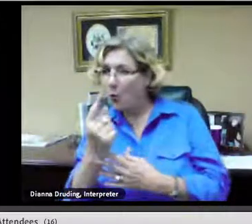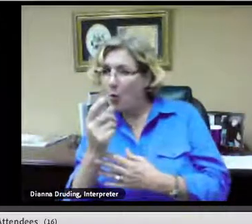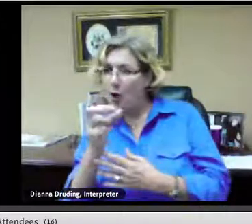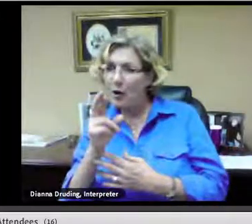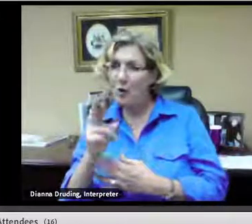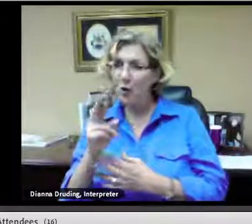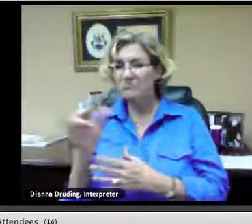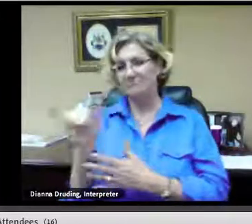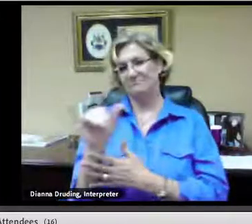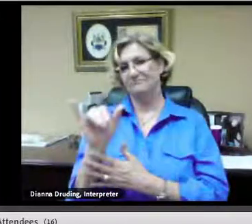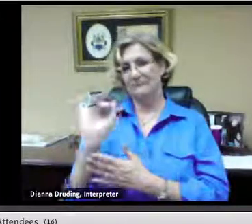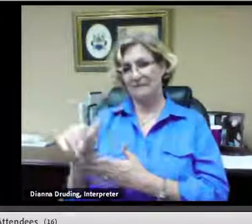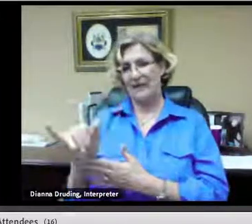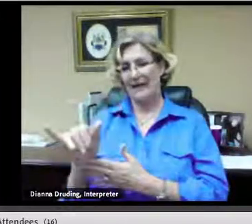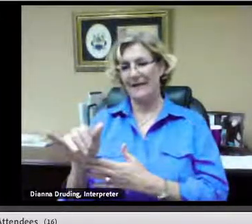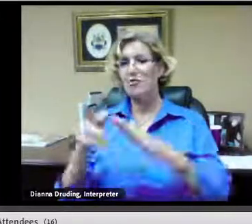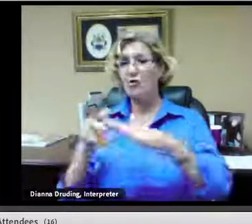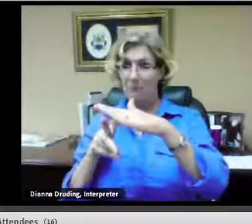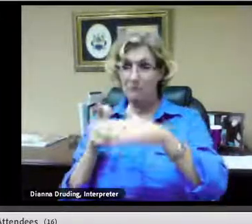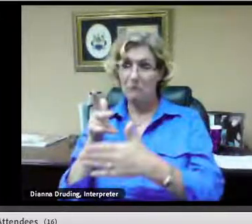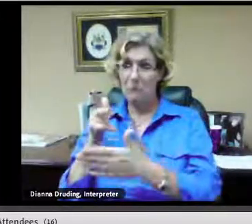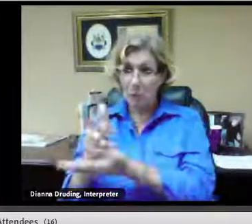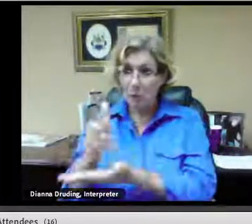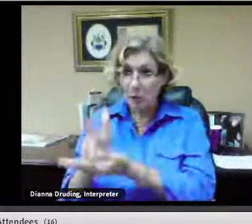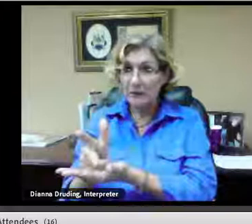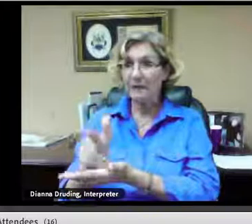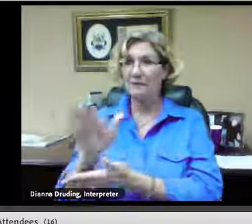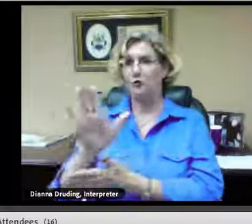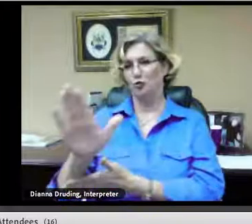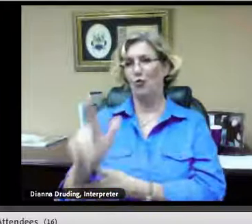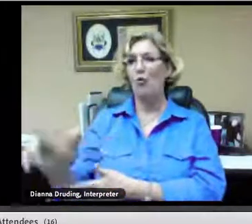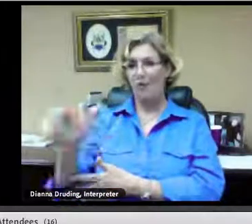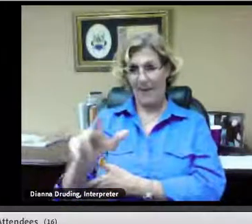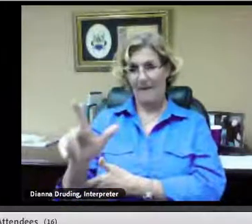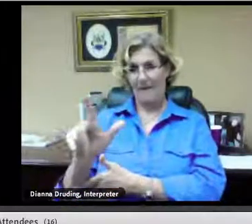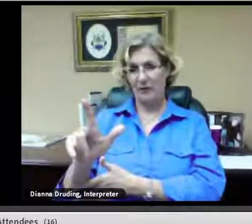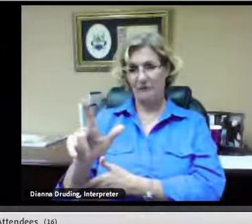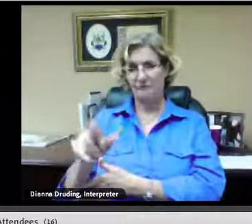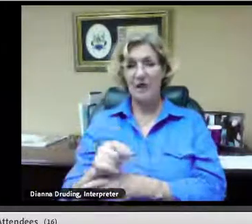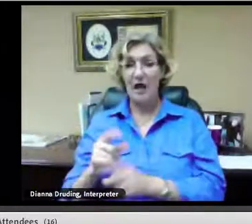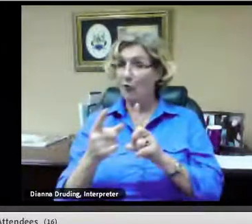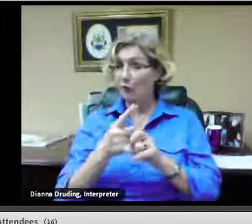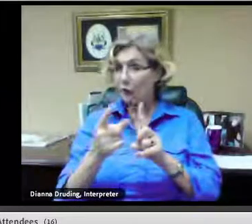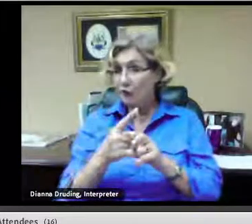are in the parking lots of your library. The first shows a person in a wheelchair or a symbol